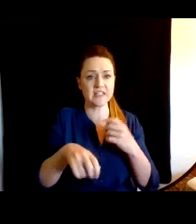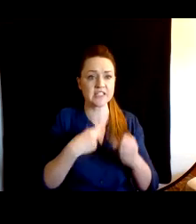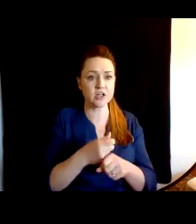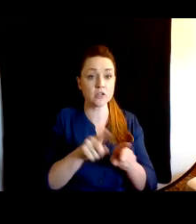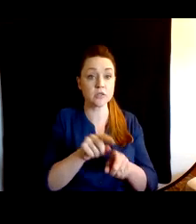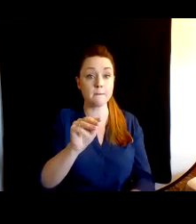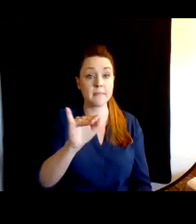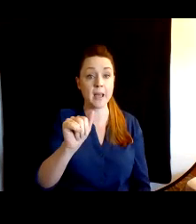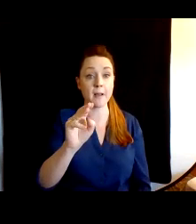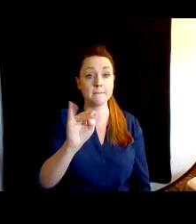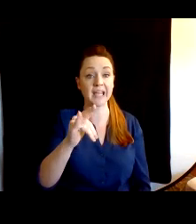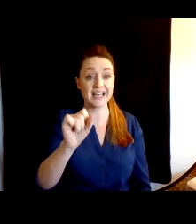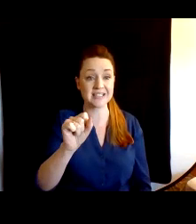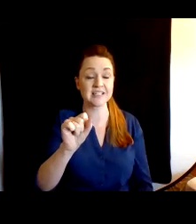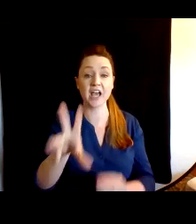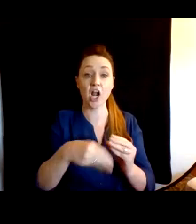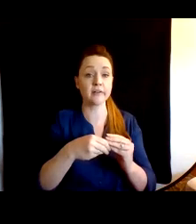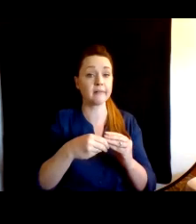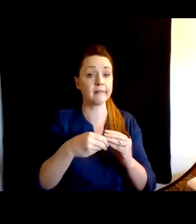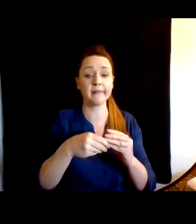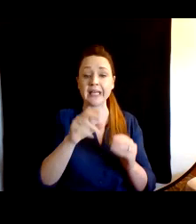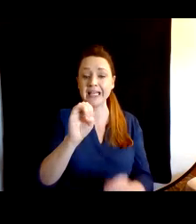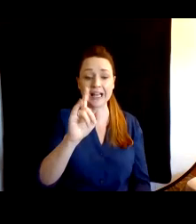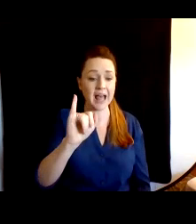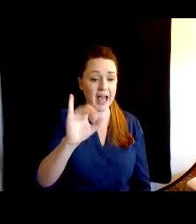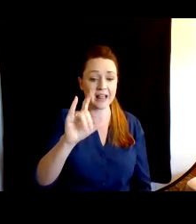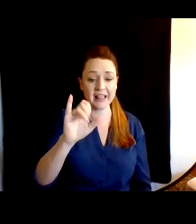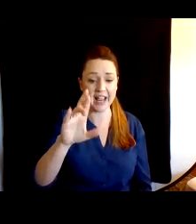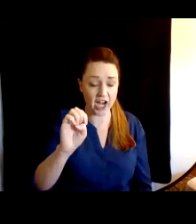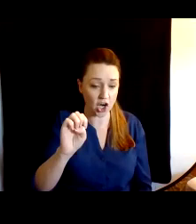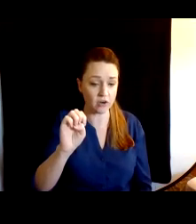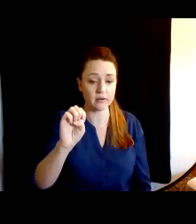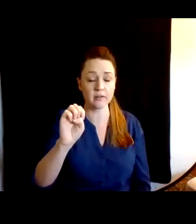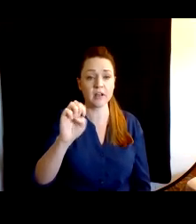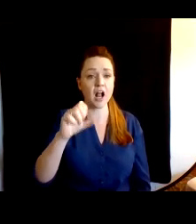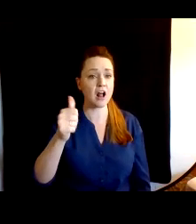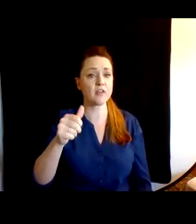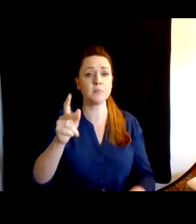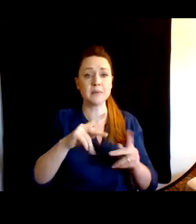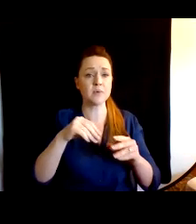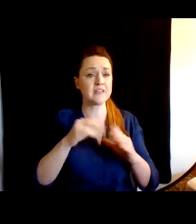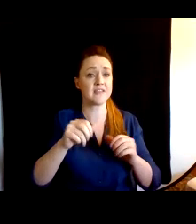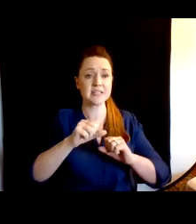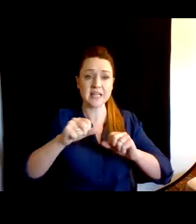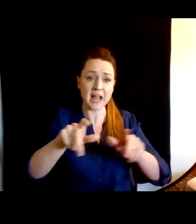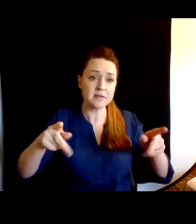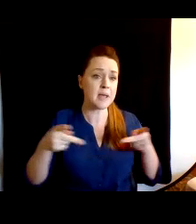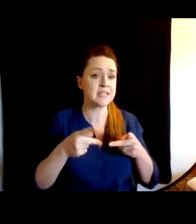And we had additional contributions from folks like Eli Claire, and Leroy Moore just real luminaries in this space who have done tremendous amounts of work.